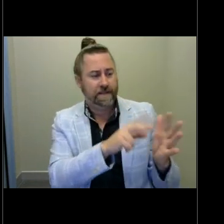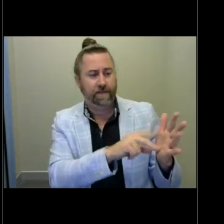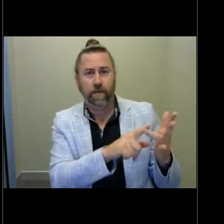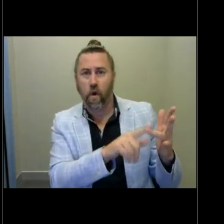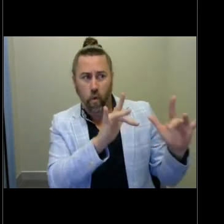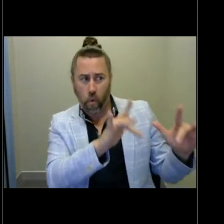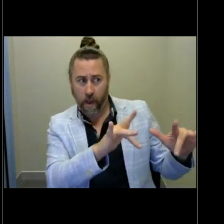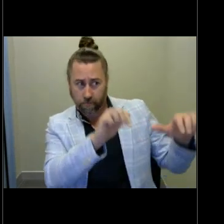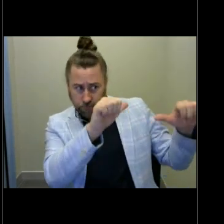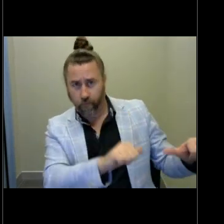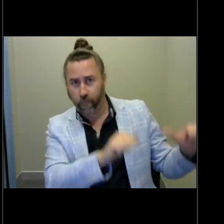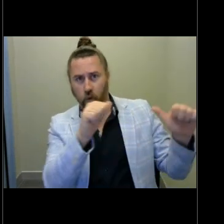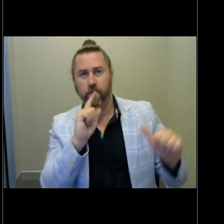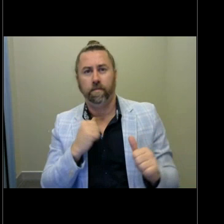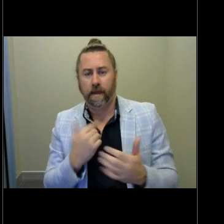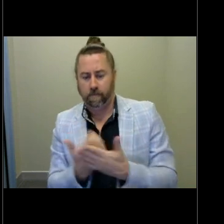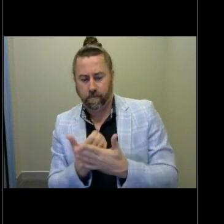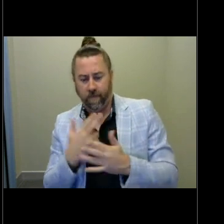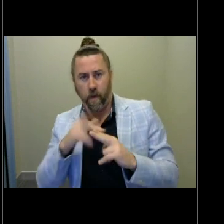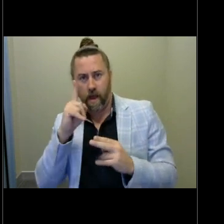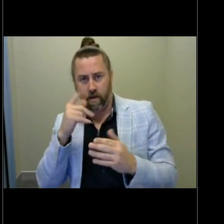They have to provide reasons for a TPO.